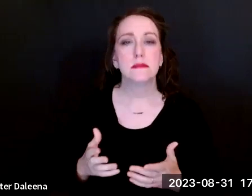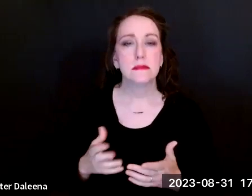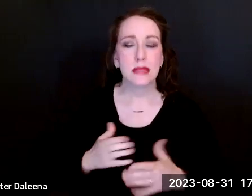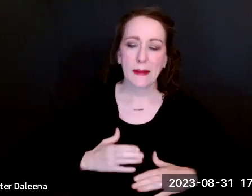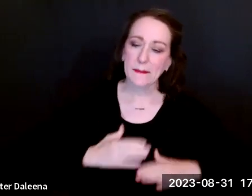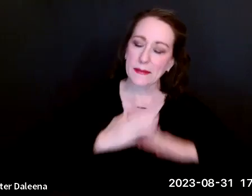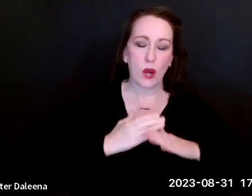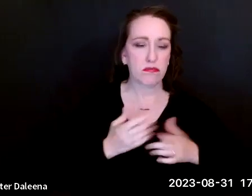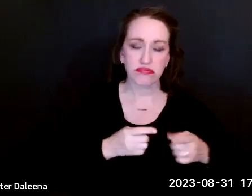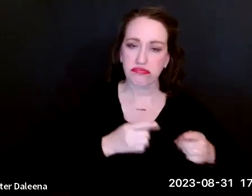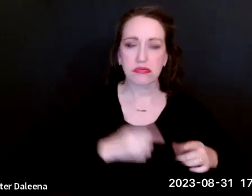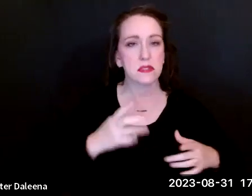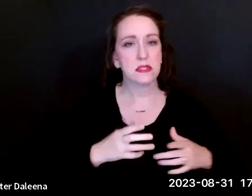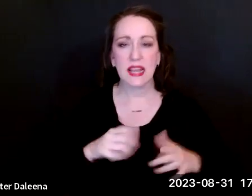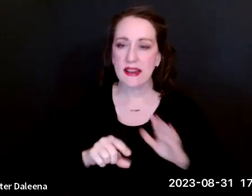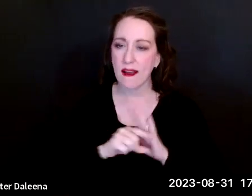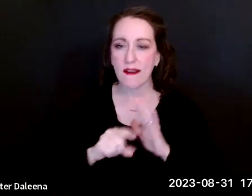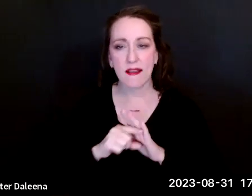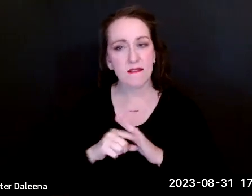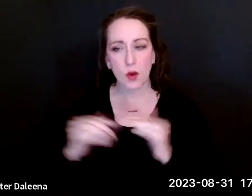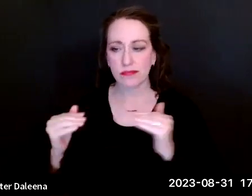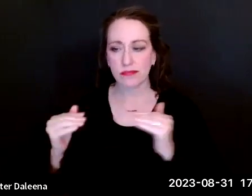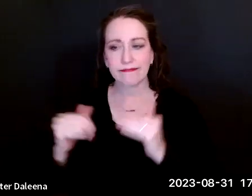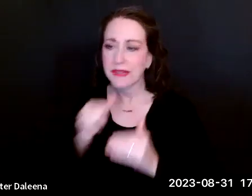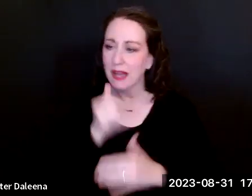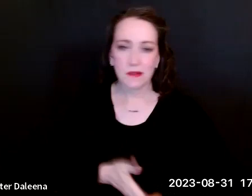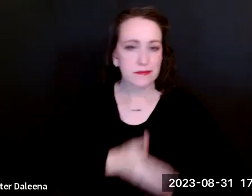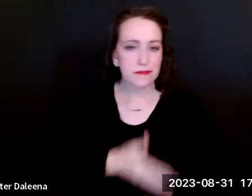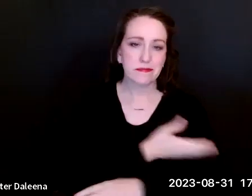a negative impact on equity and does not improve patient safety or access to care